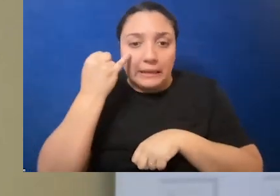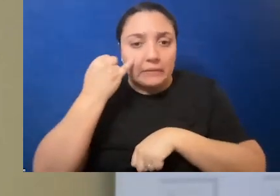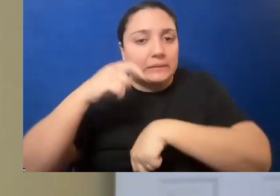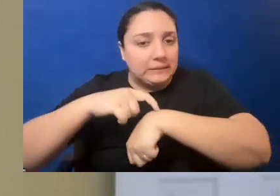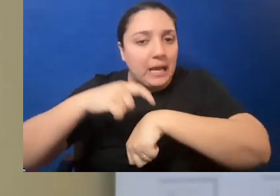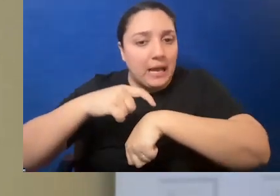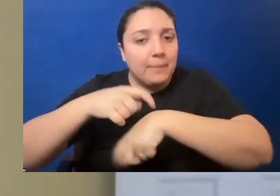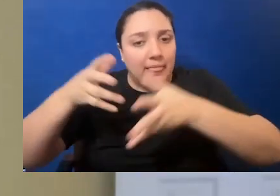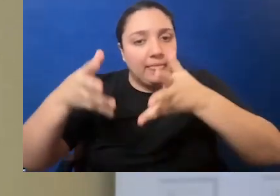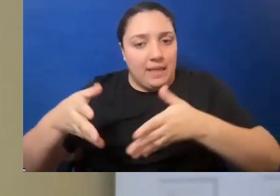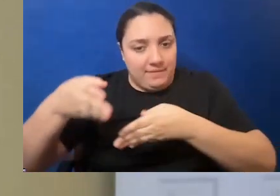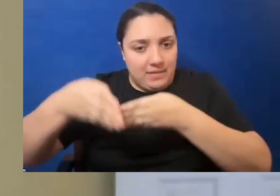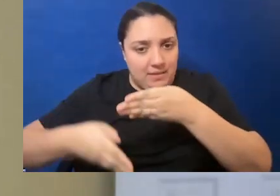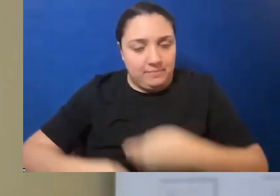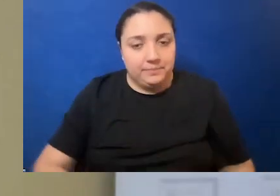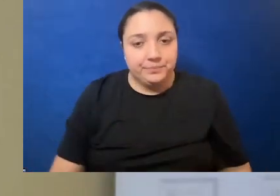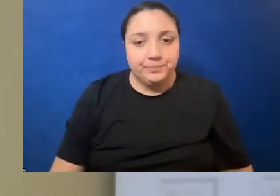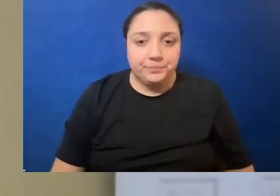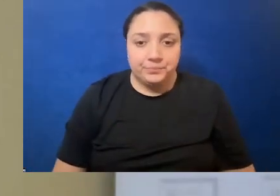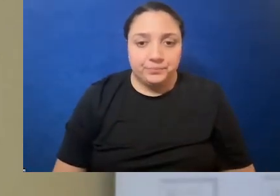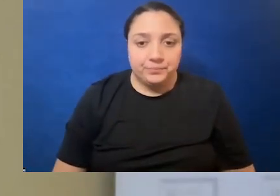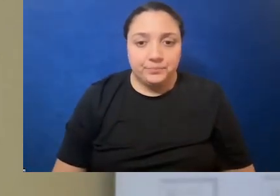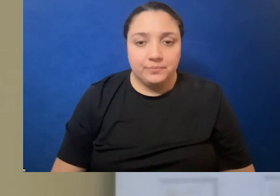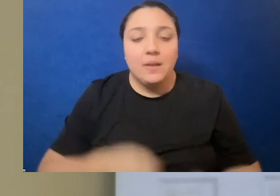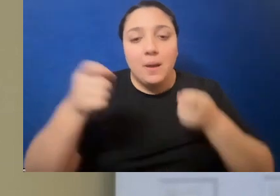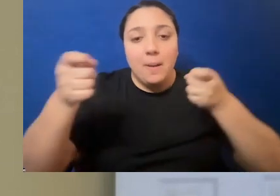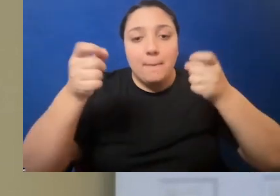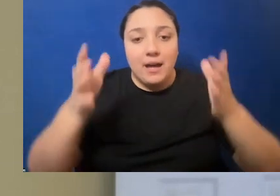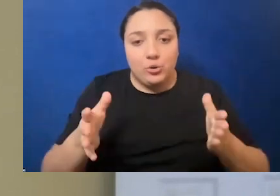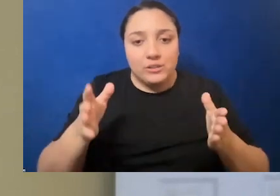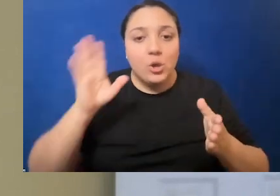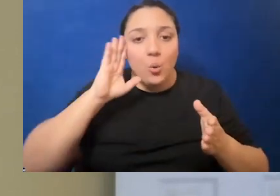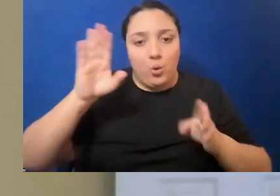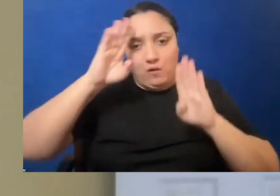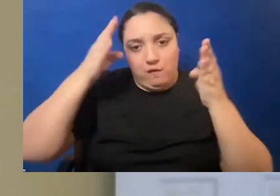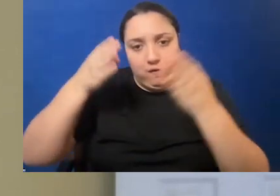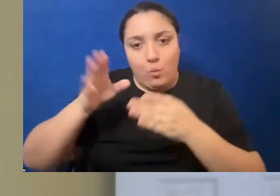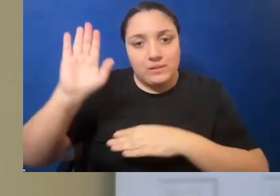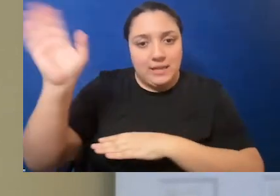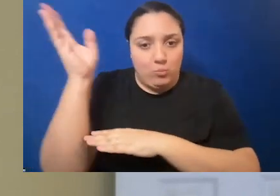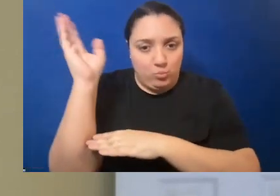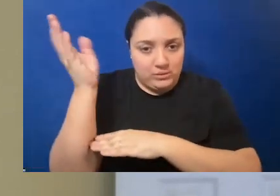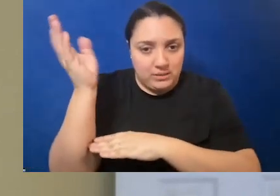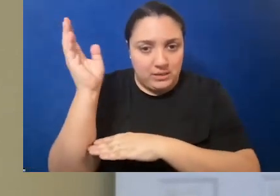ALLOWS AT THE END. THE MODERATORS WILL BE FOCUSED ON THE PRESENTATIONS AND WILL